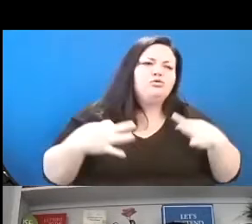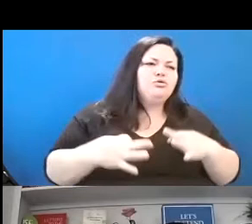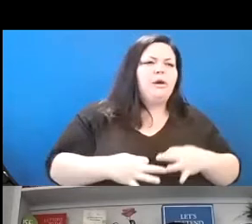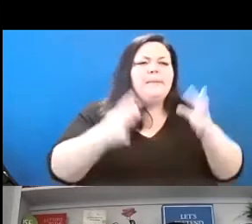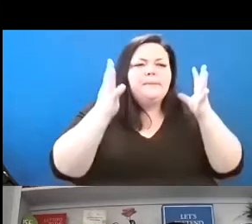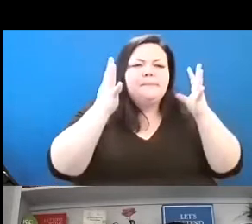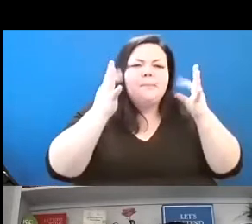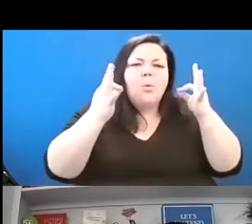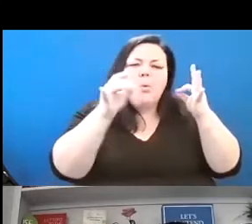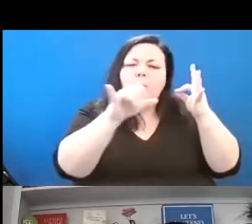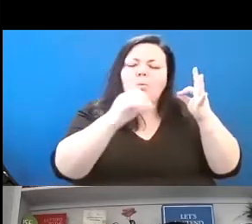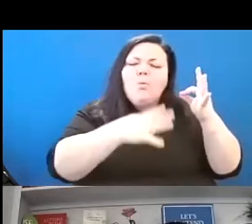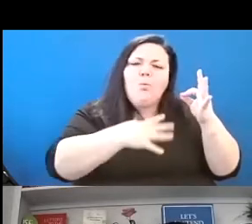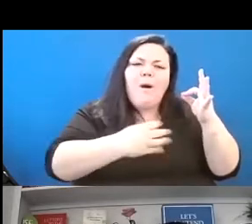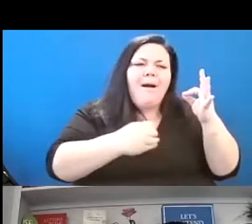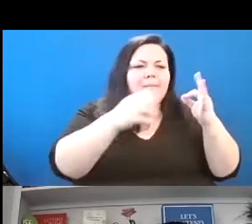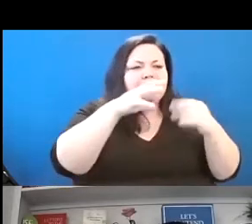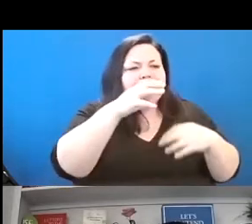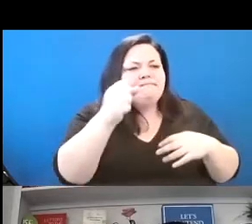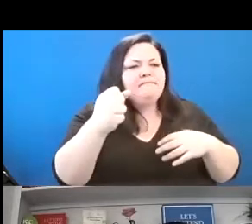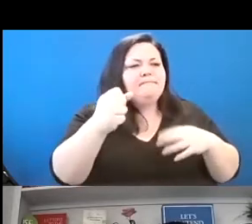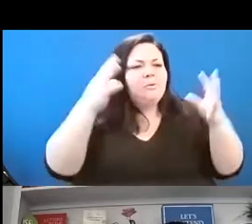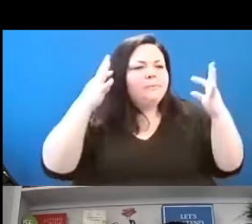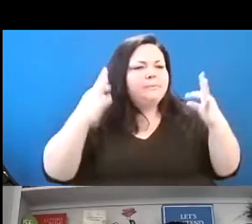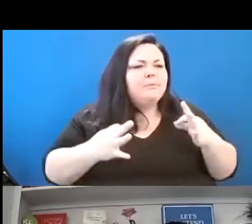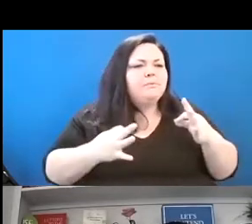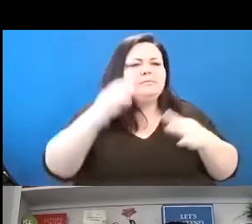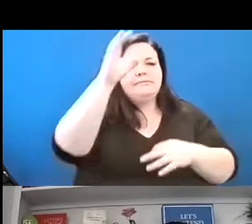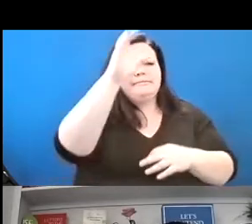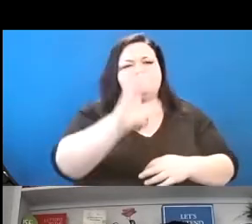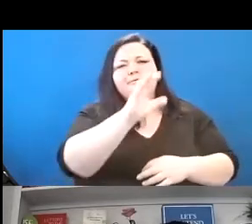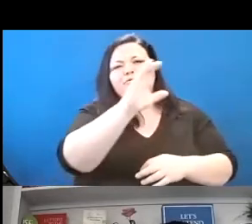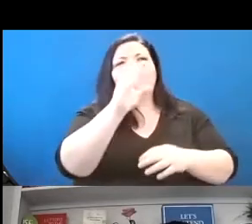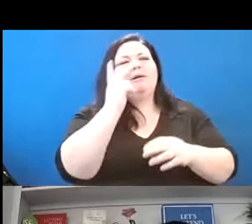recede in the allegory. Christ hangs on the wall outside her gaze.